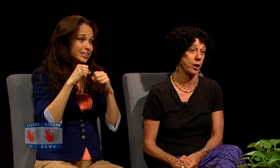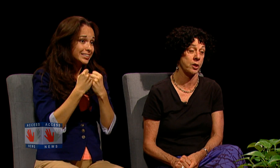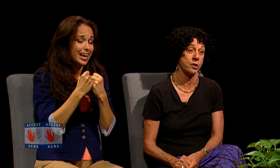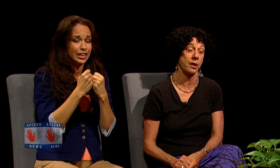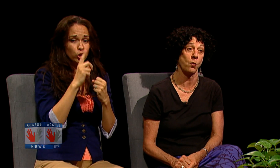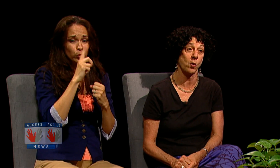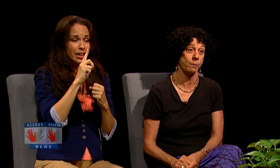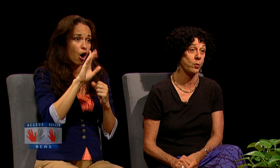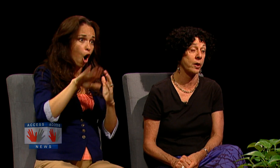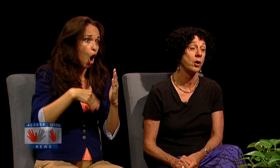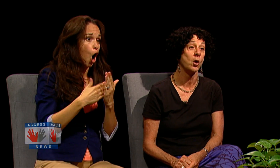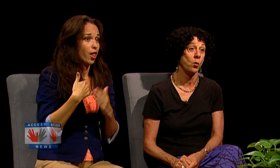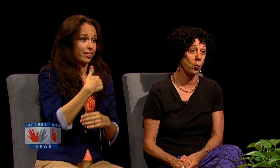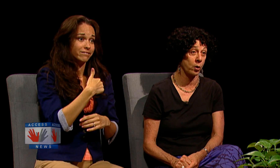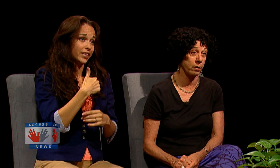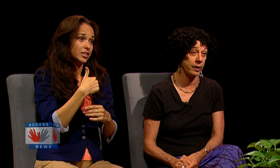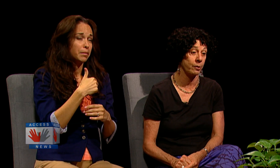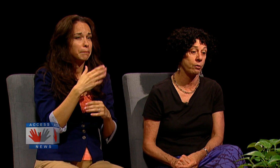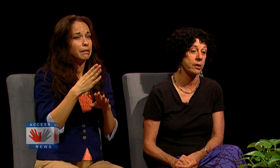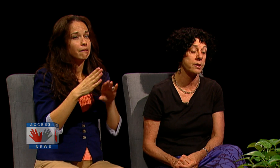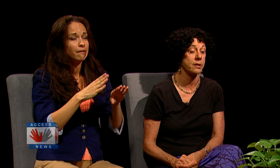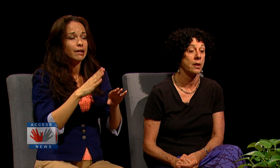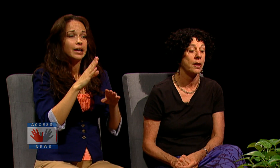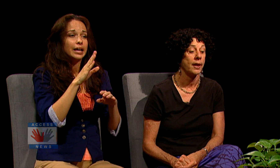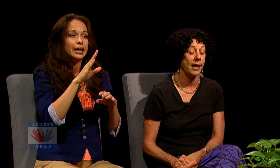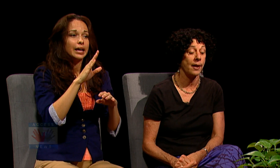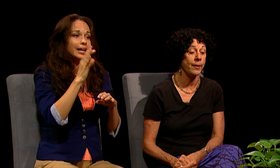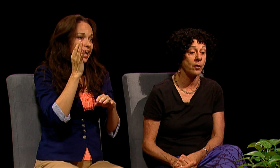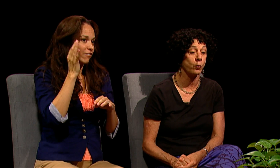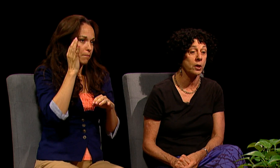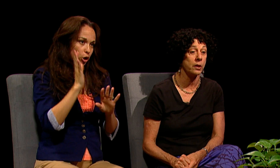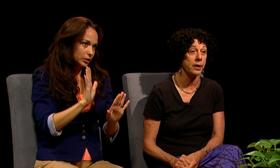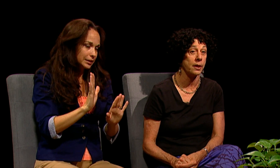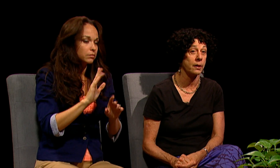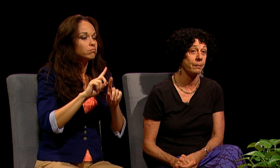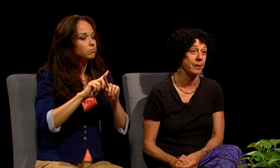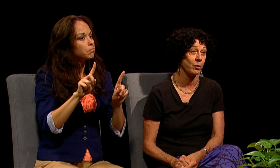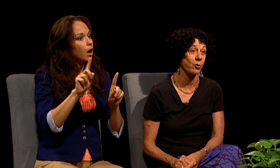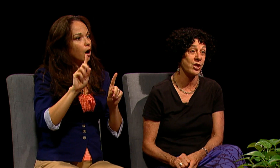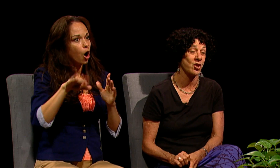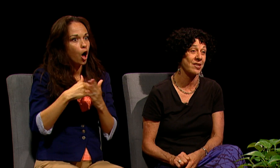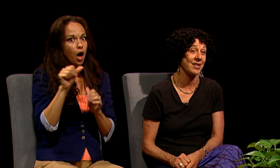AT ONE POINT, WERE IMMIGRANTS. AND THAT REALLY-- IMMIGRATION--